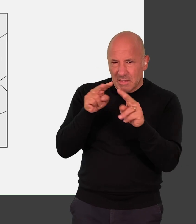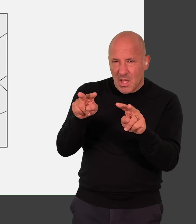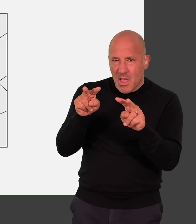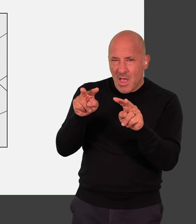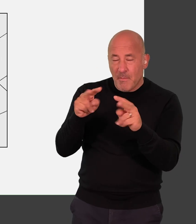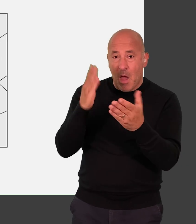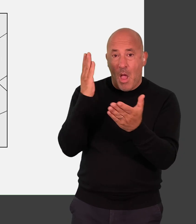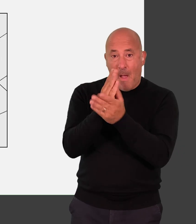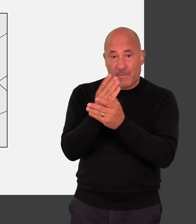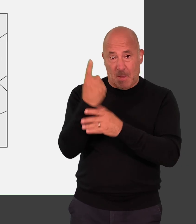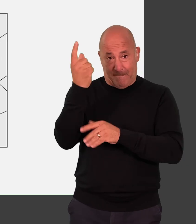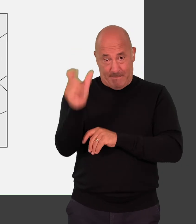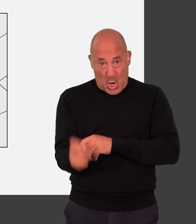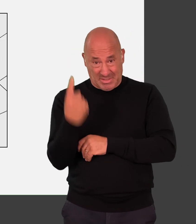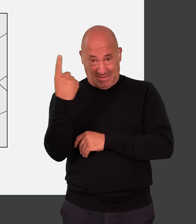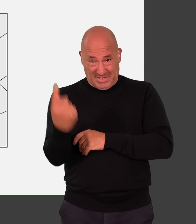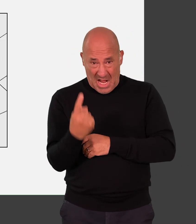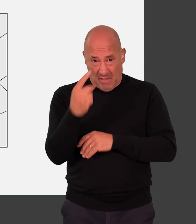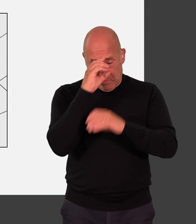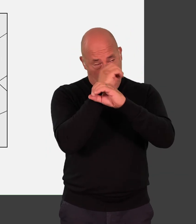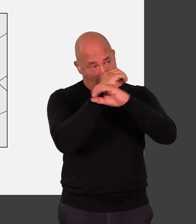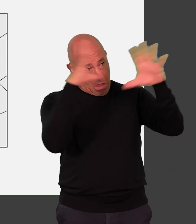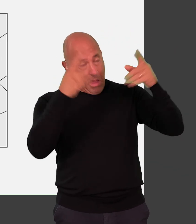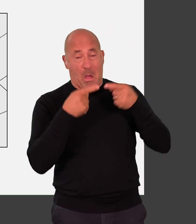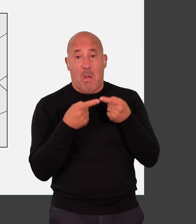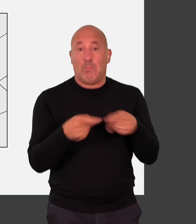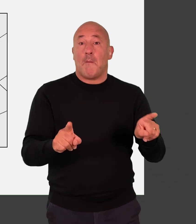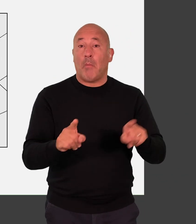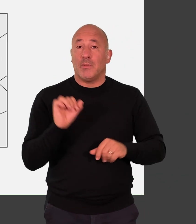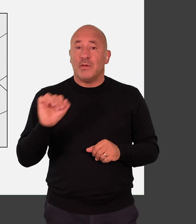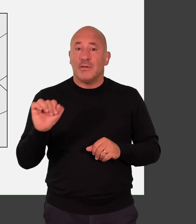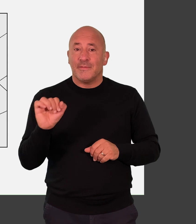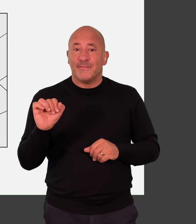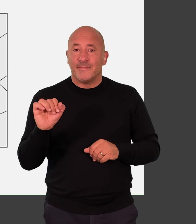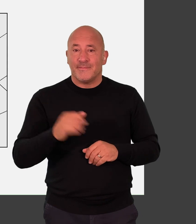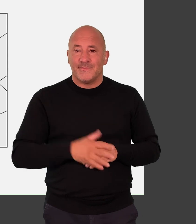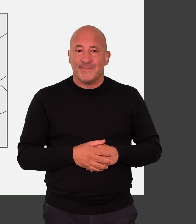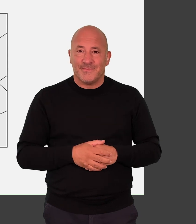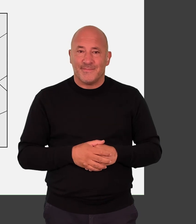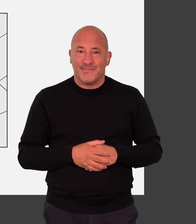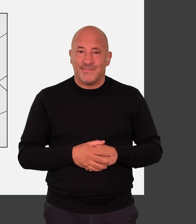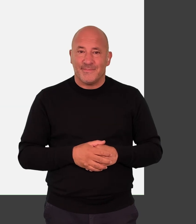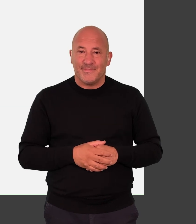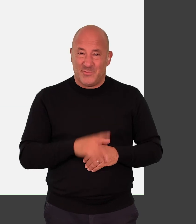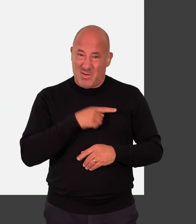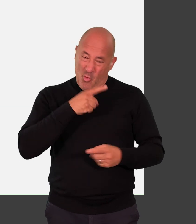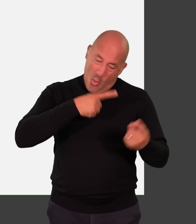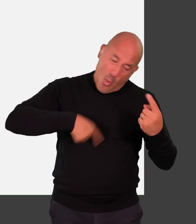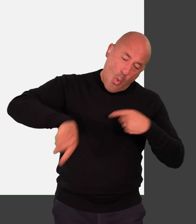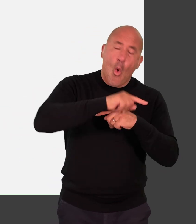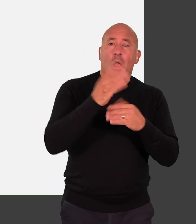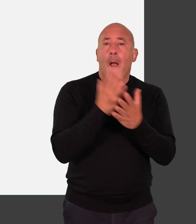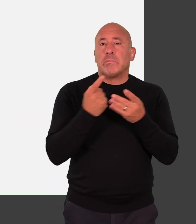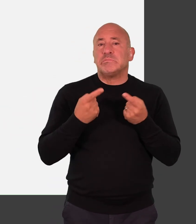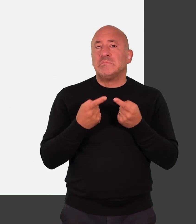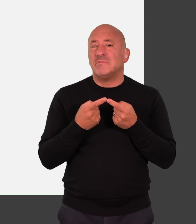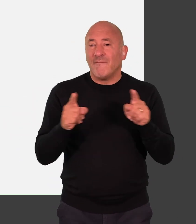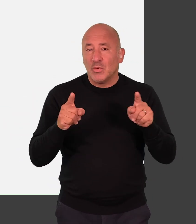But the real picture may be quite different for the individual person. Because every person is different,